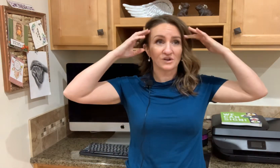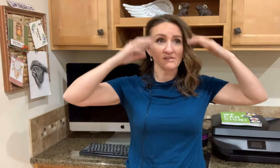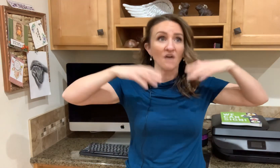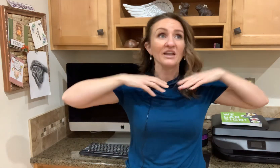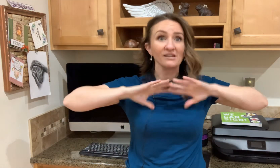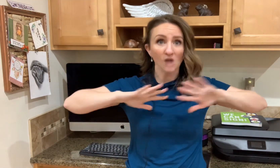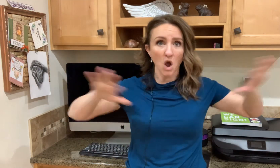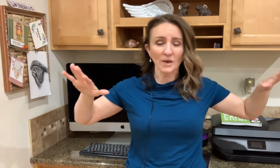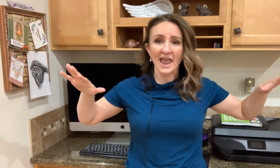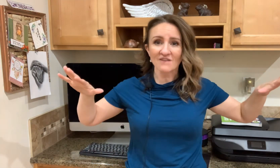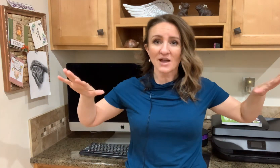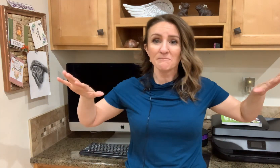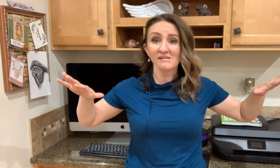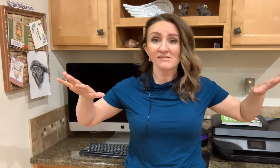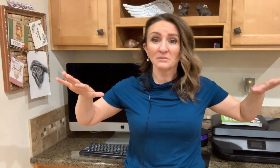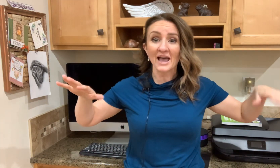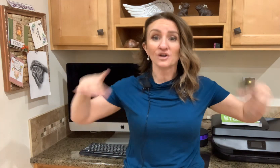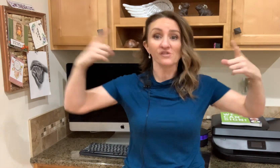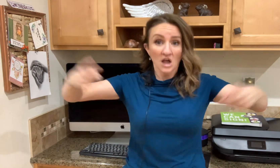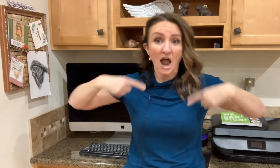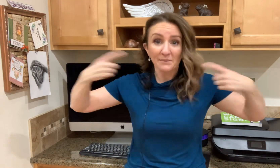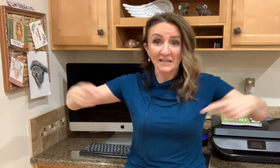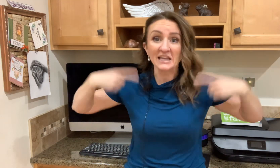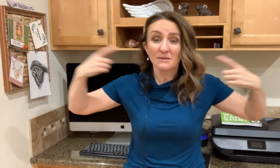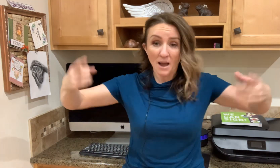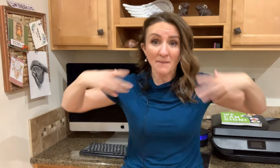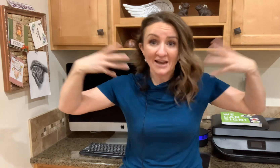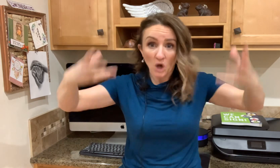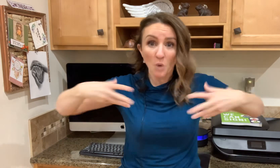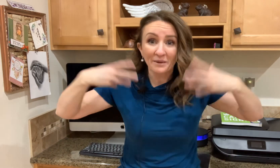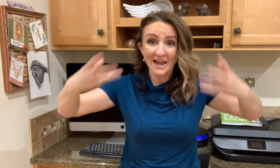yourself "it's okay if I miss some letters I'm gonna keep my mind open and